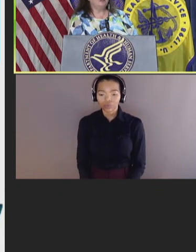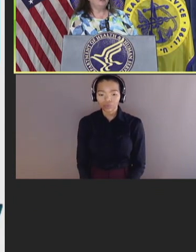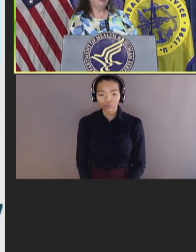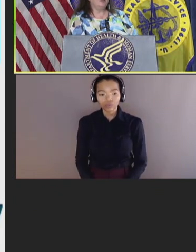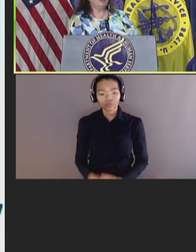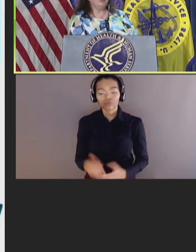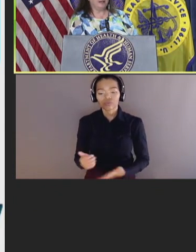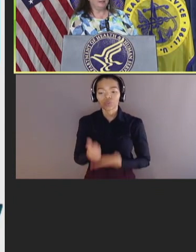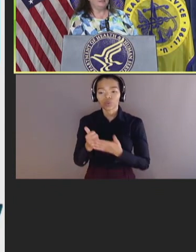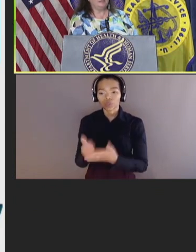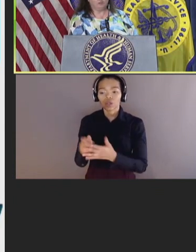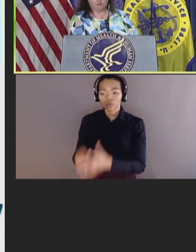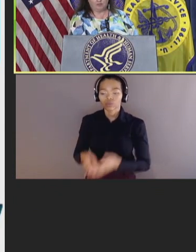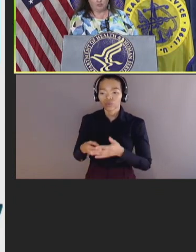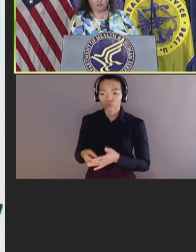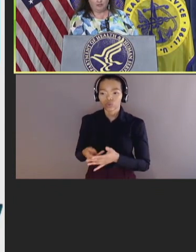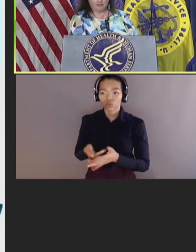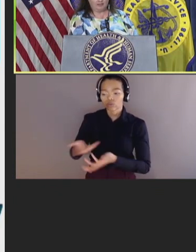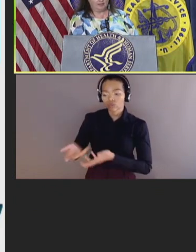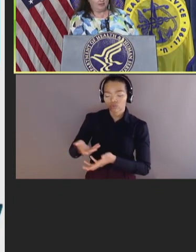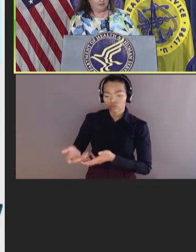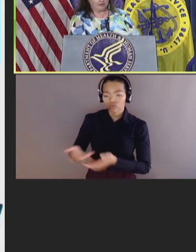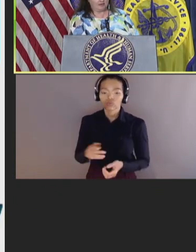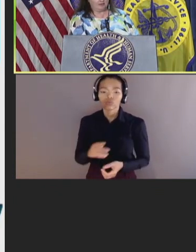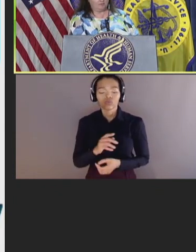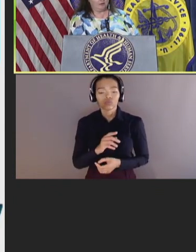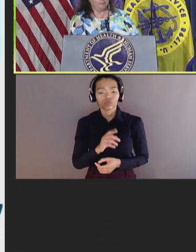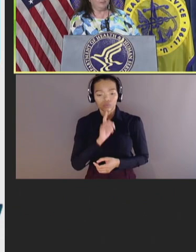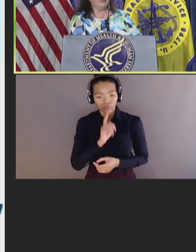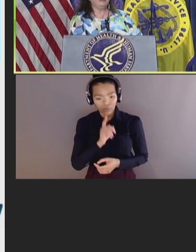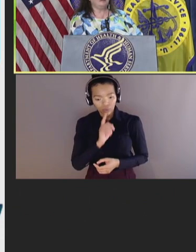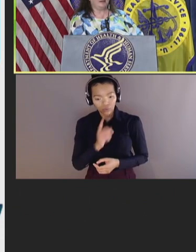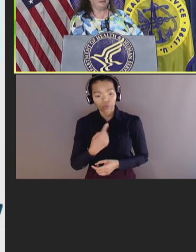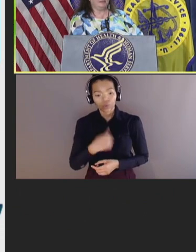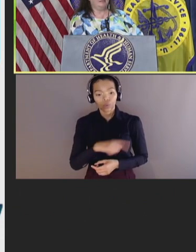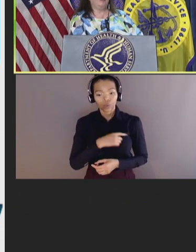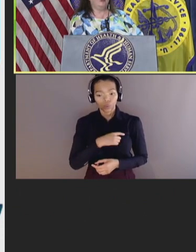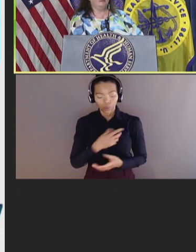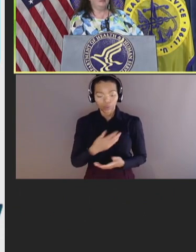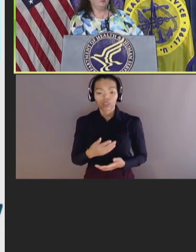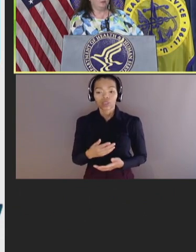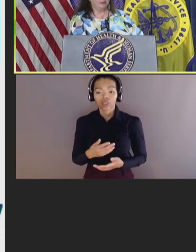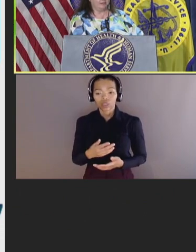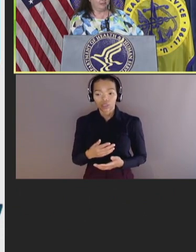community of practice to ensure that we are building capacity with these organizations.